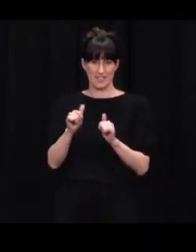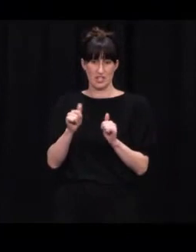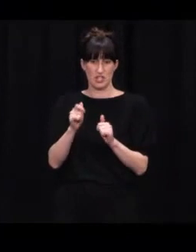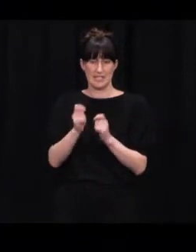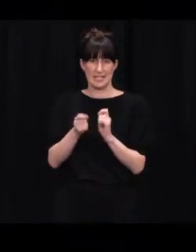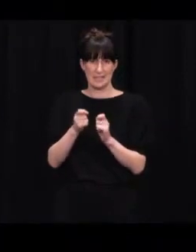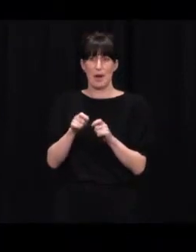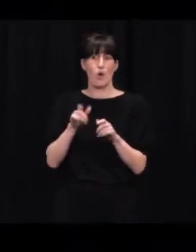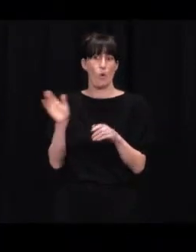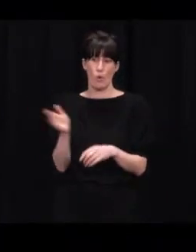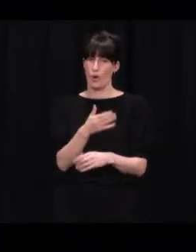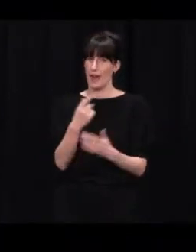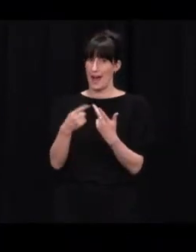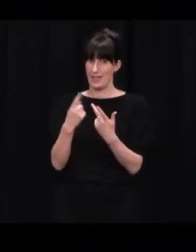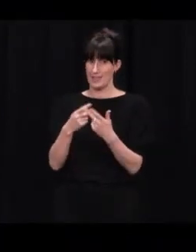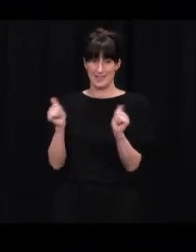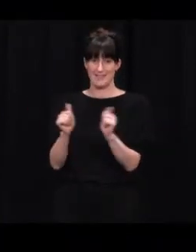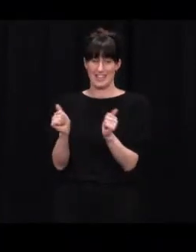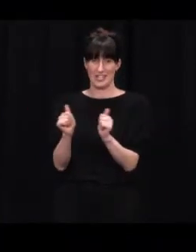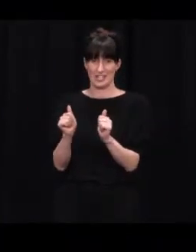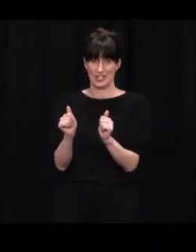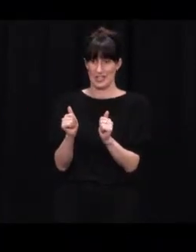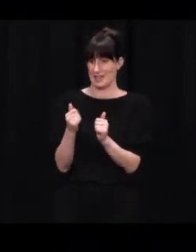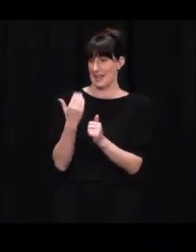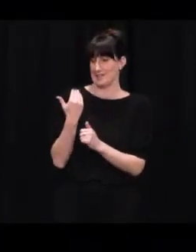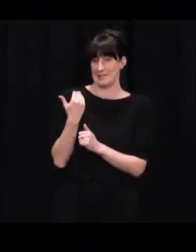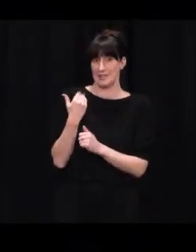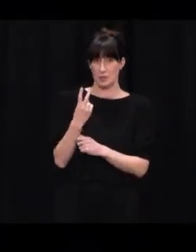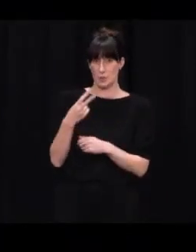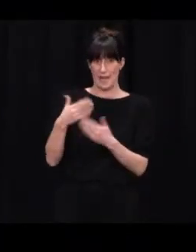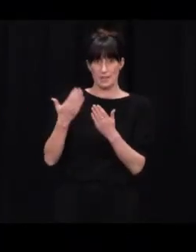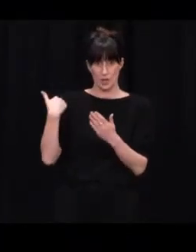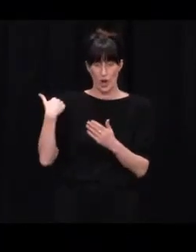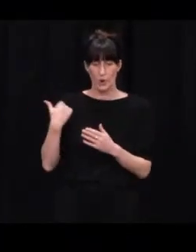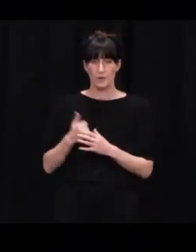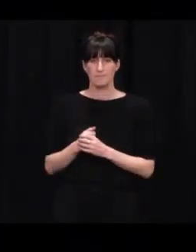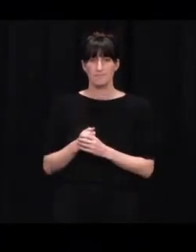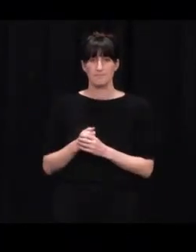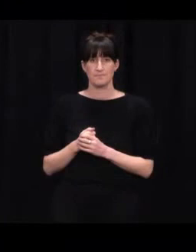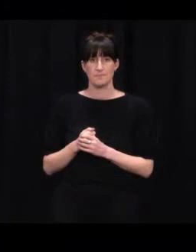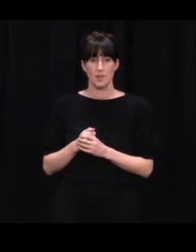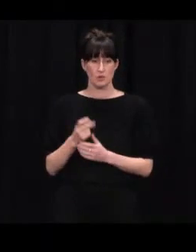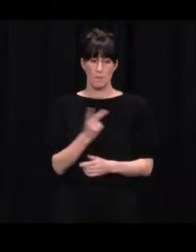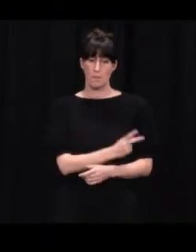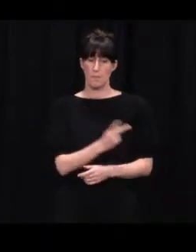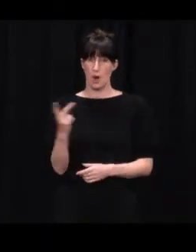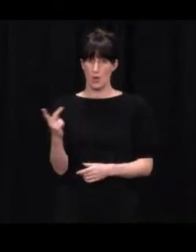the 16th of August. As of toda,